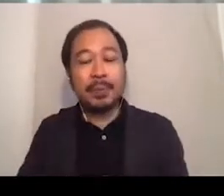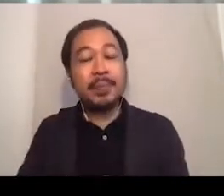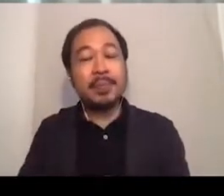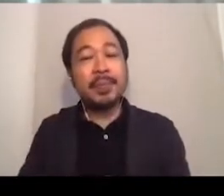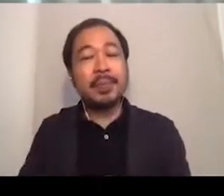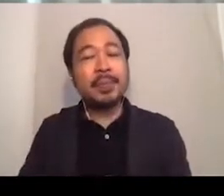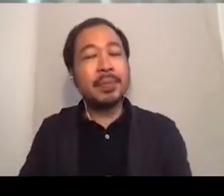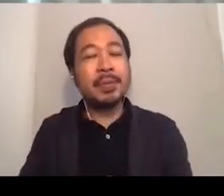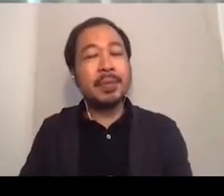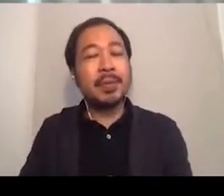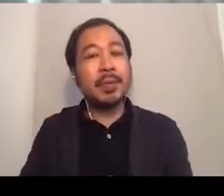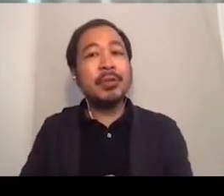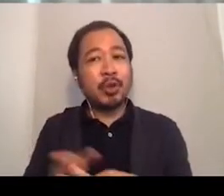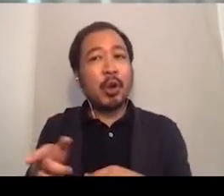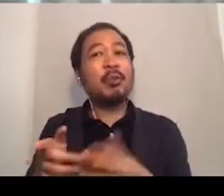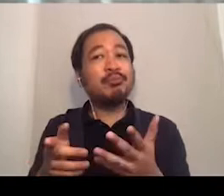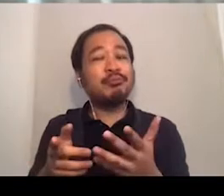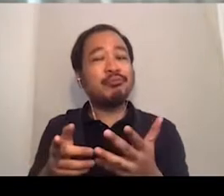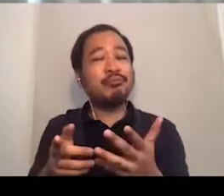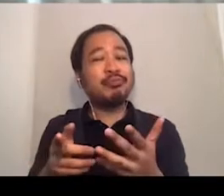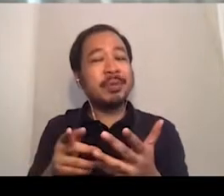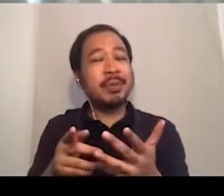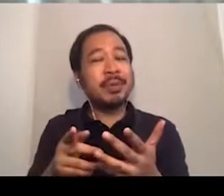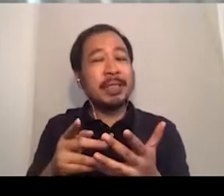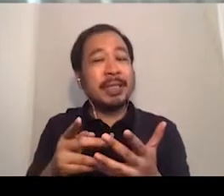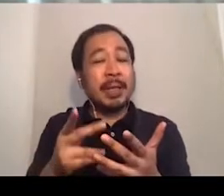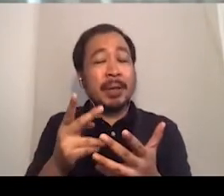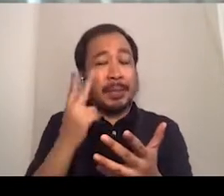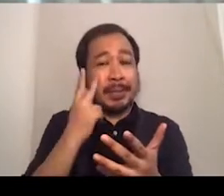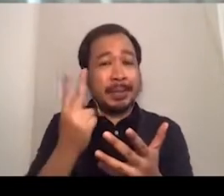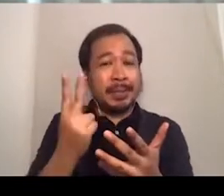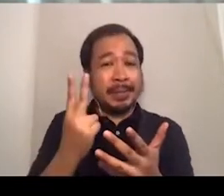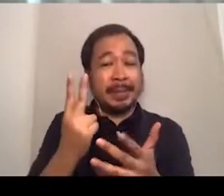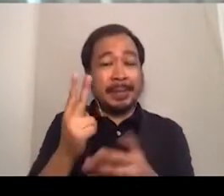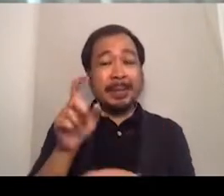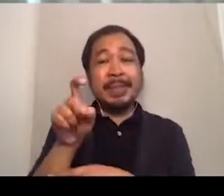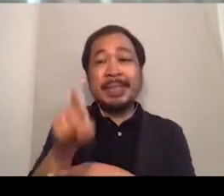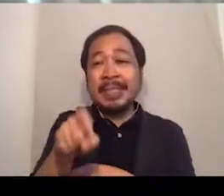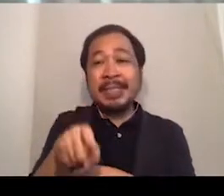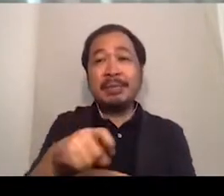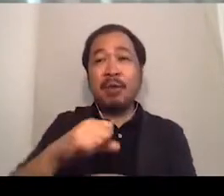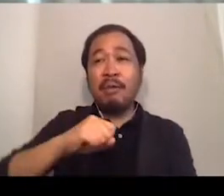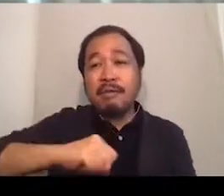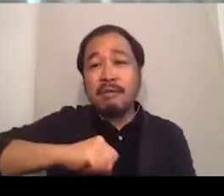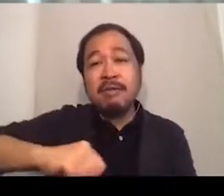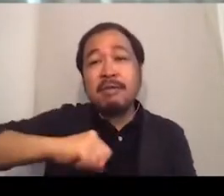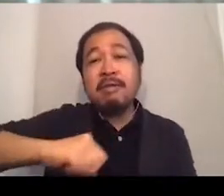disability inclusion at all levels, whether at the policy level,